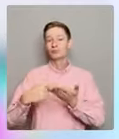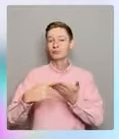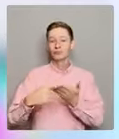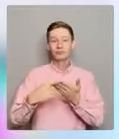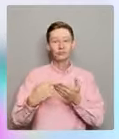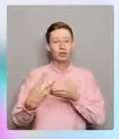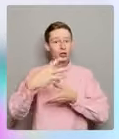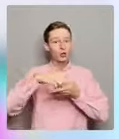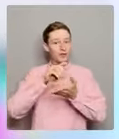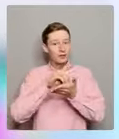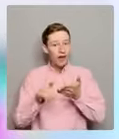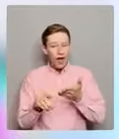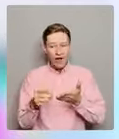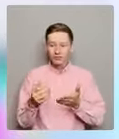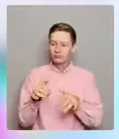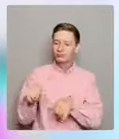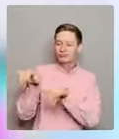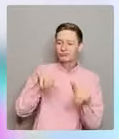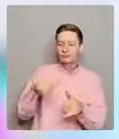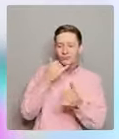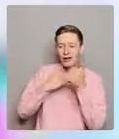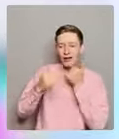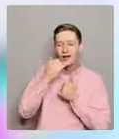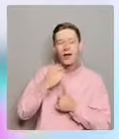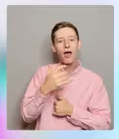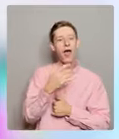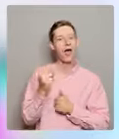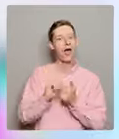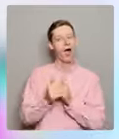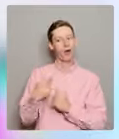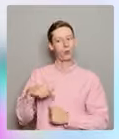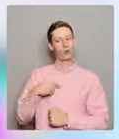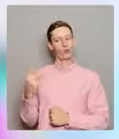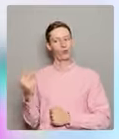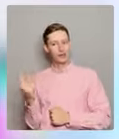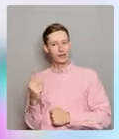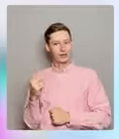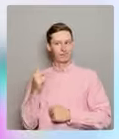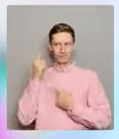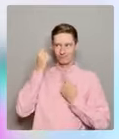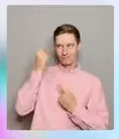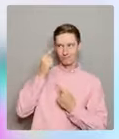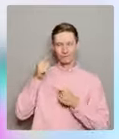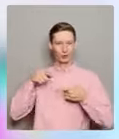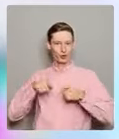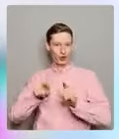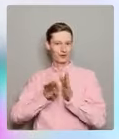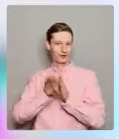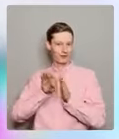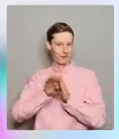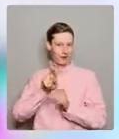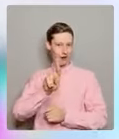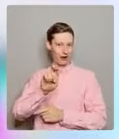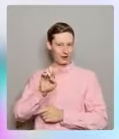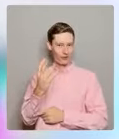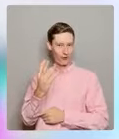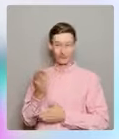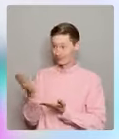some common pitfalls for designing for diversity, and we'll walk through how we improved features during the development of Resident Evil 4. Tom, welcome to Connect.